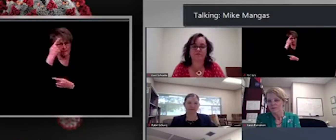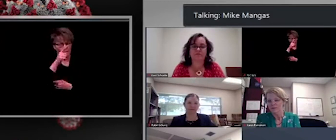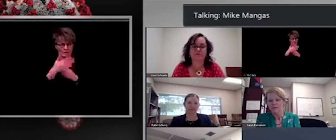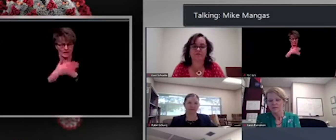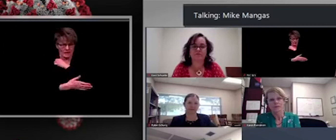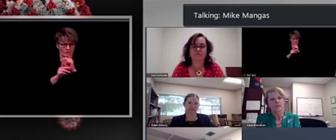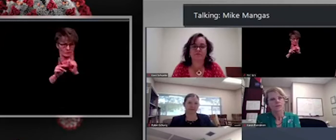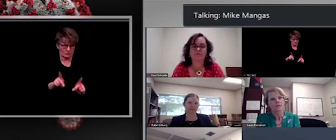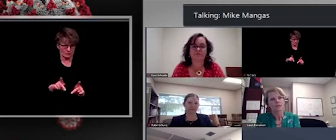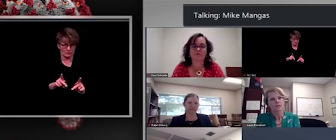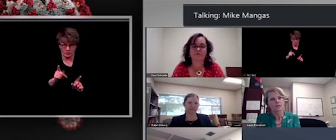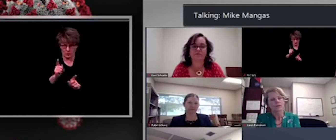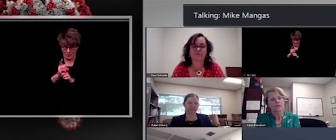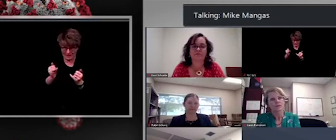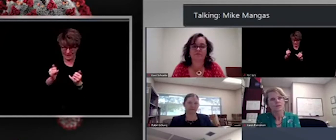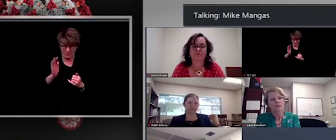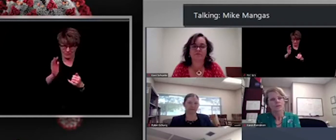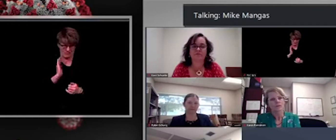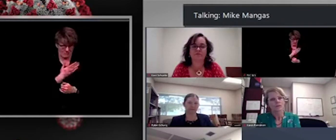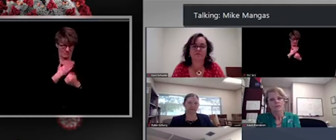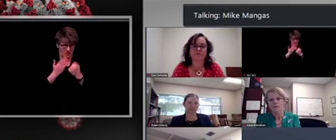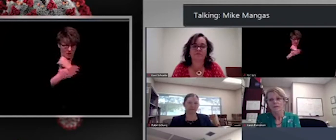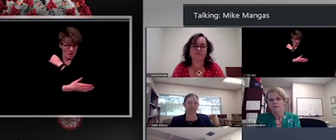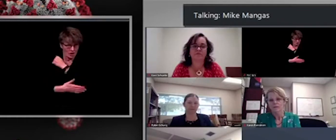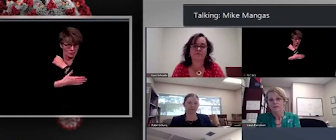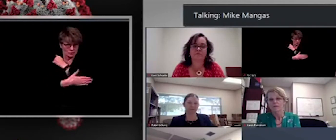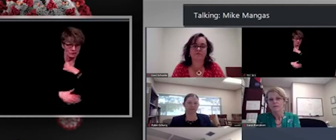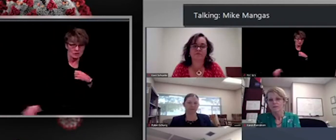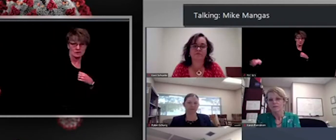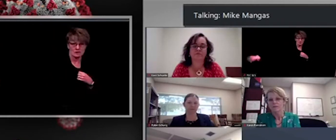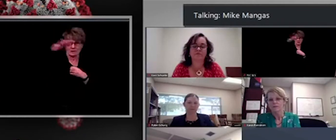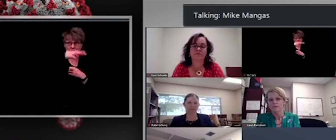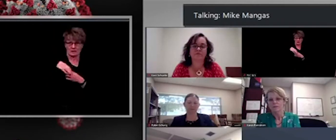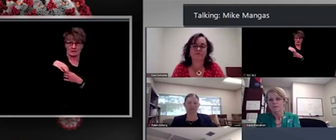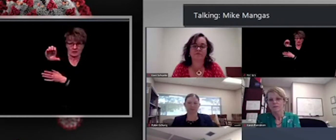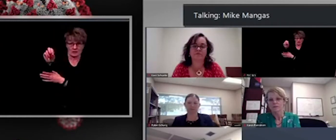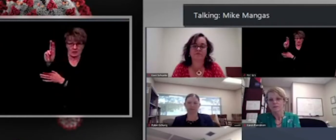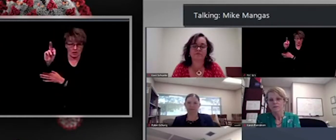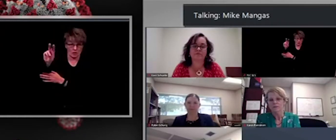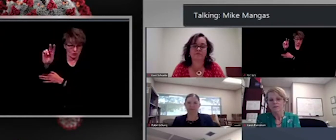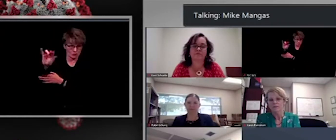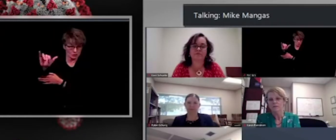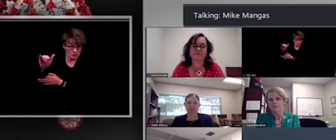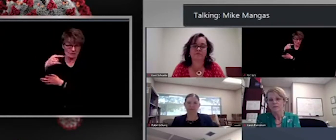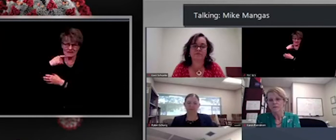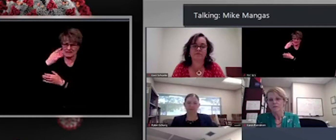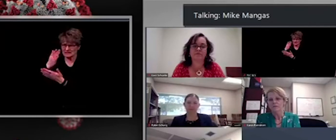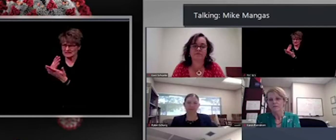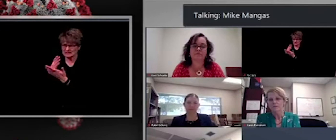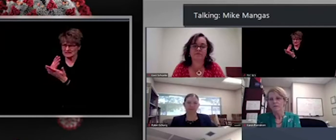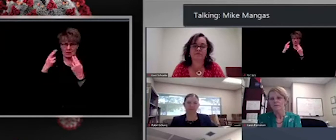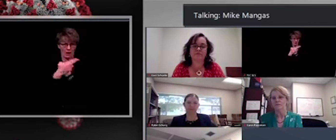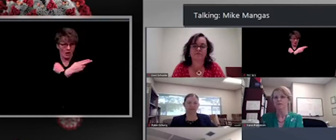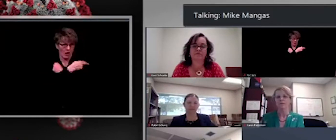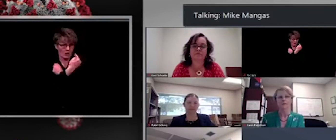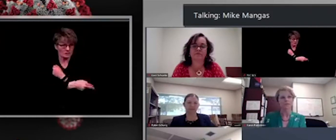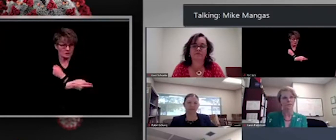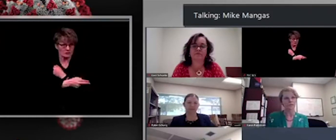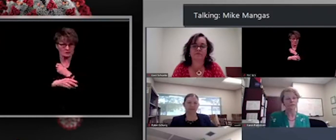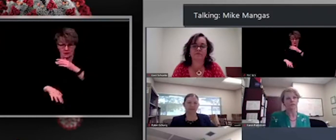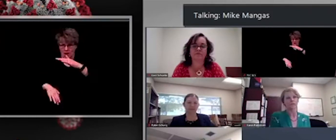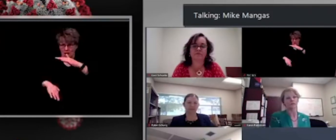have been overwhelmed or get close to capacity by cases of COVID. I know we've been low here,